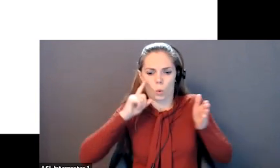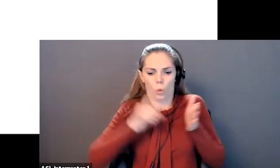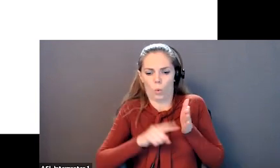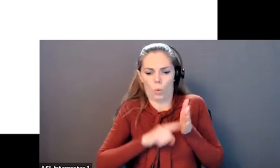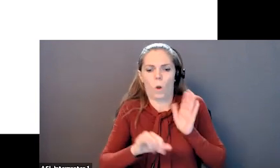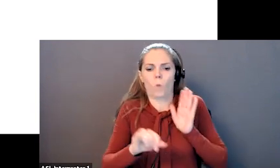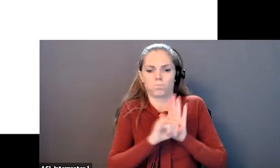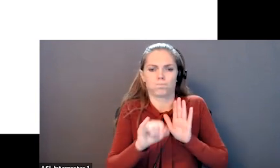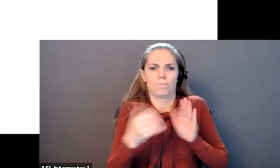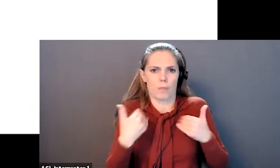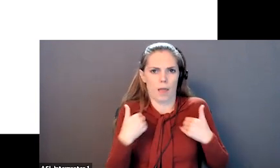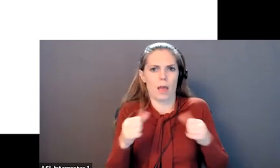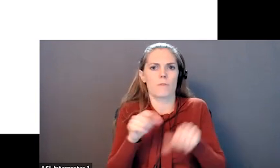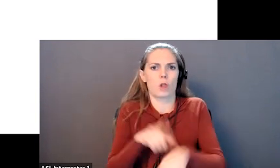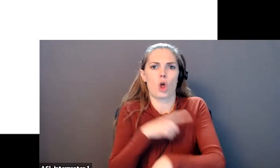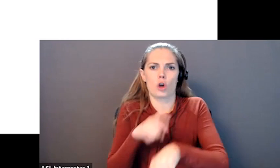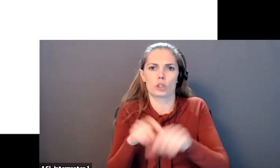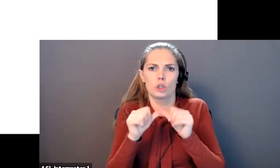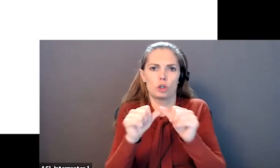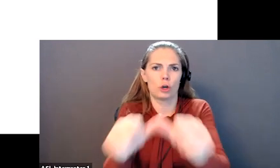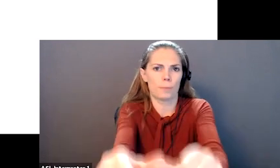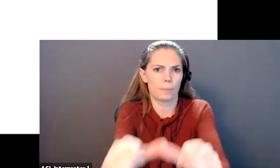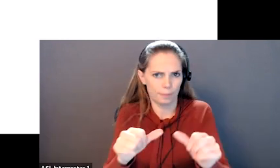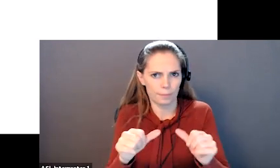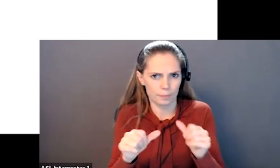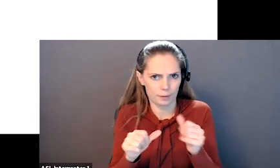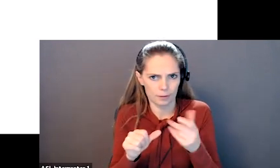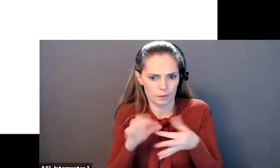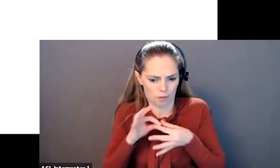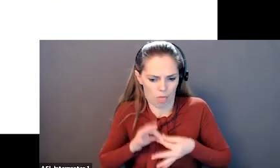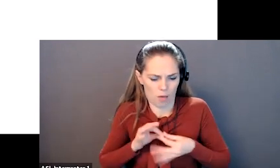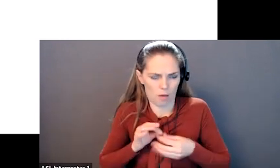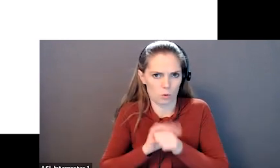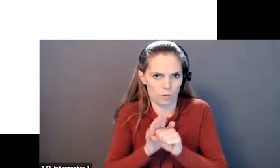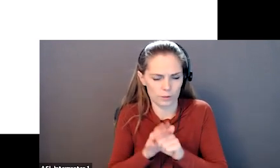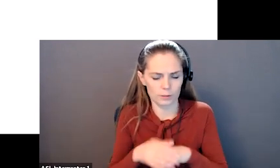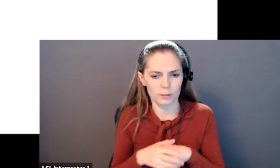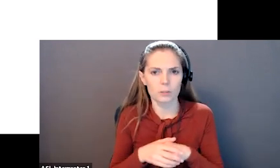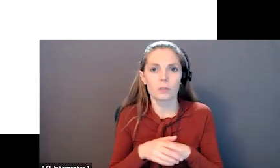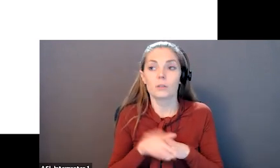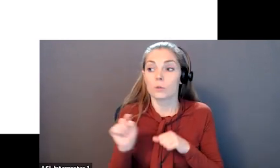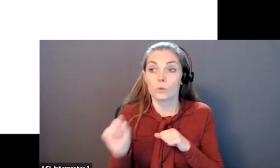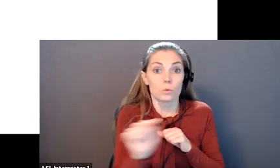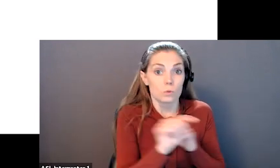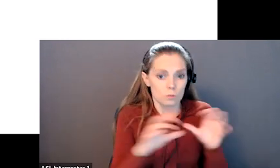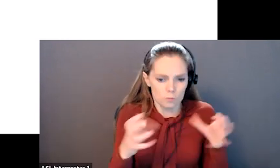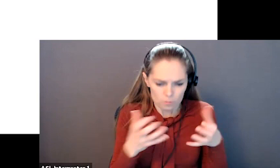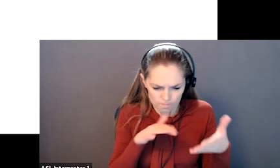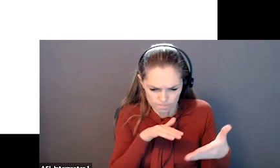they collectively defined and described long COVID and brought awareness and attention to the issue.